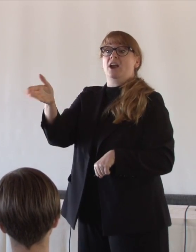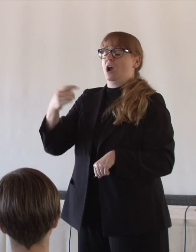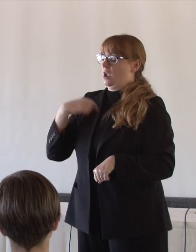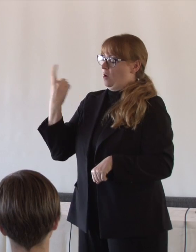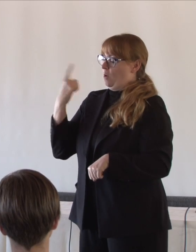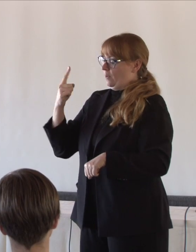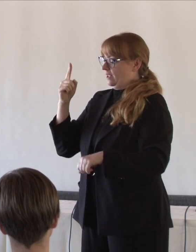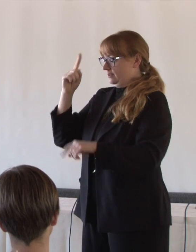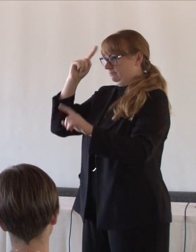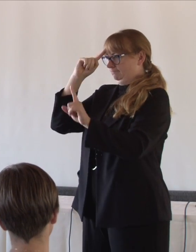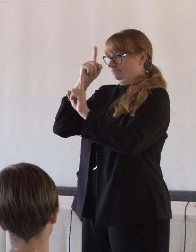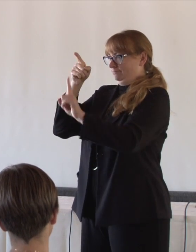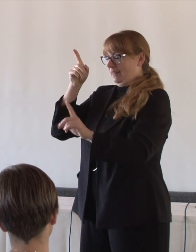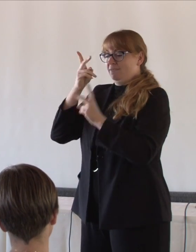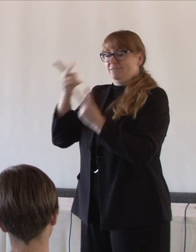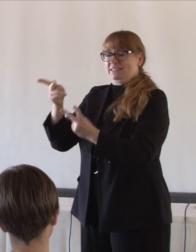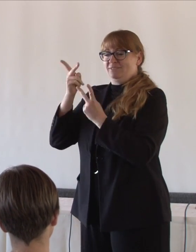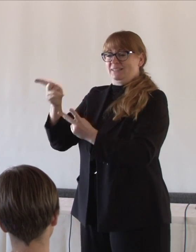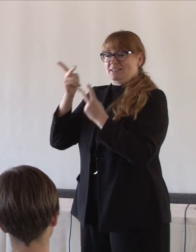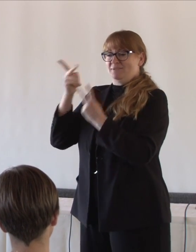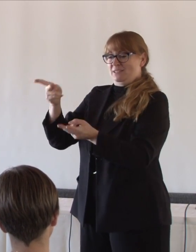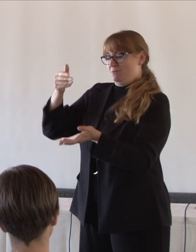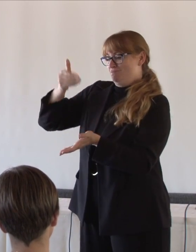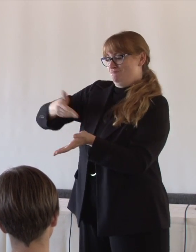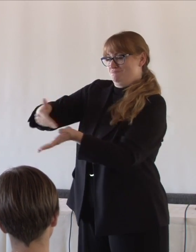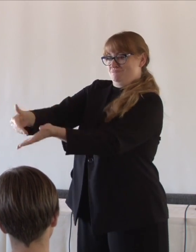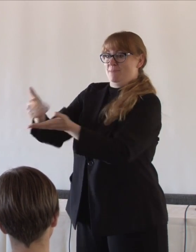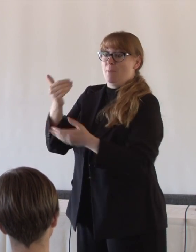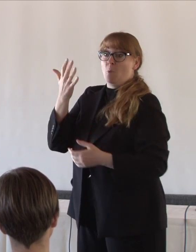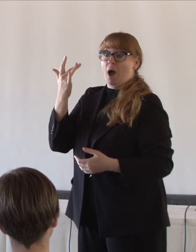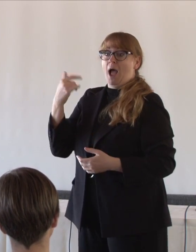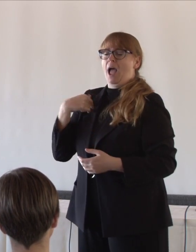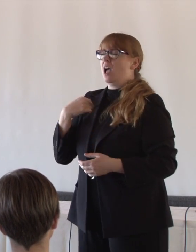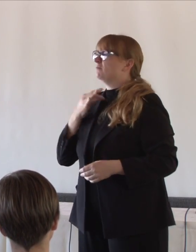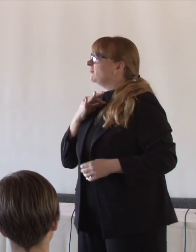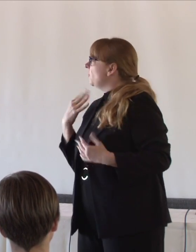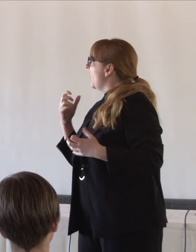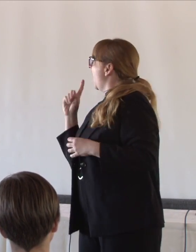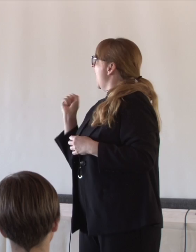worked there I made it a point to visit as often as I could because I wanted